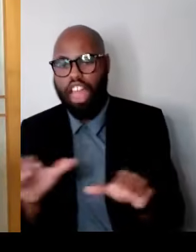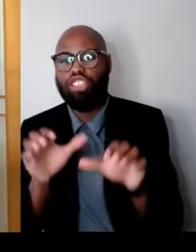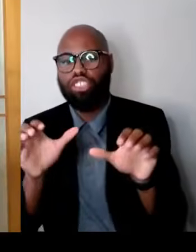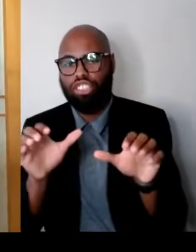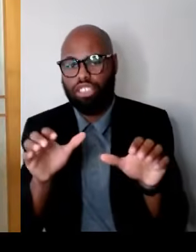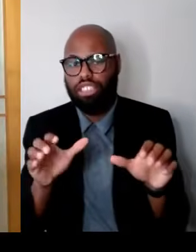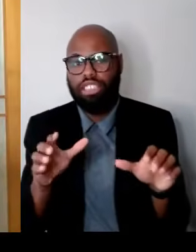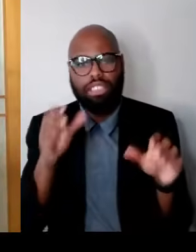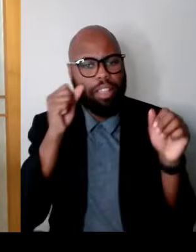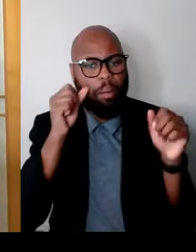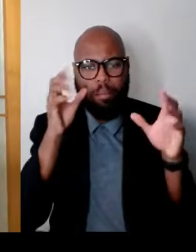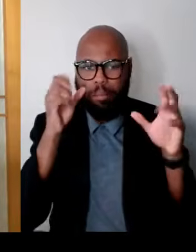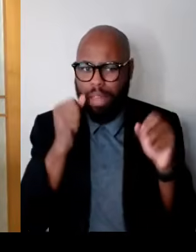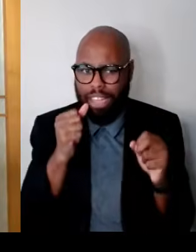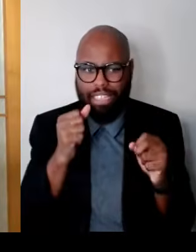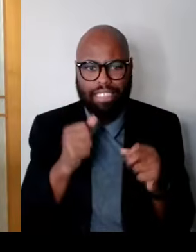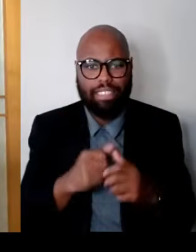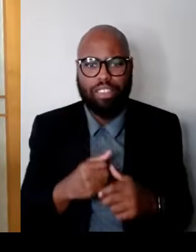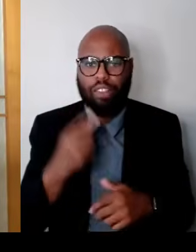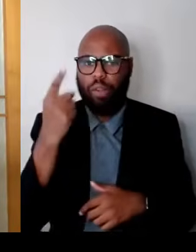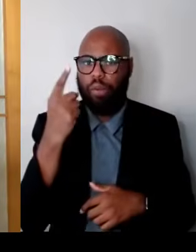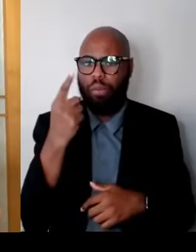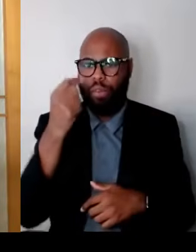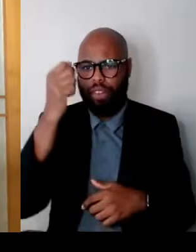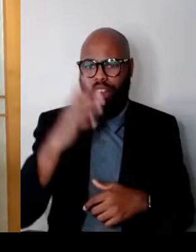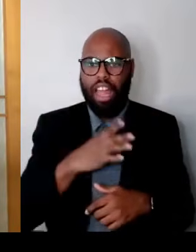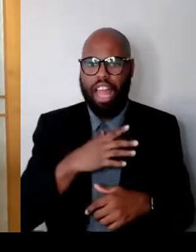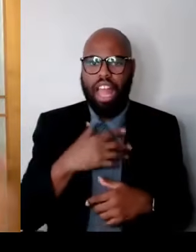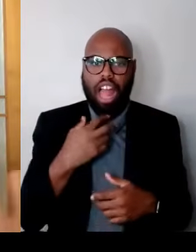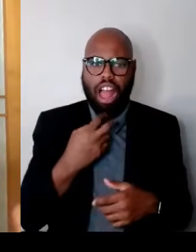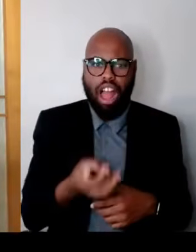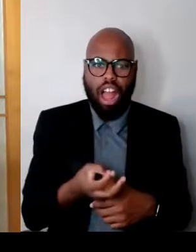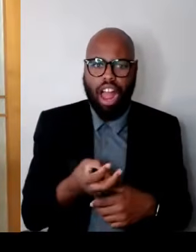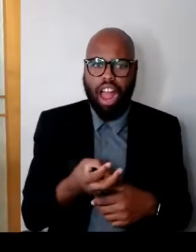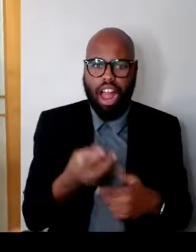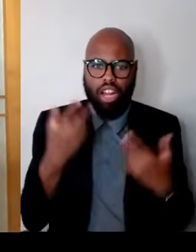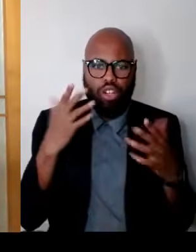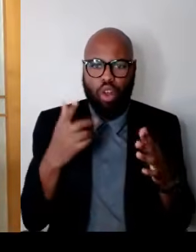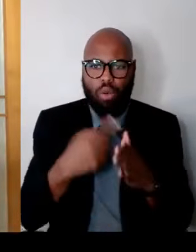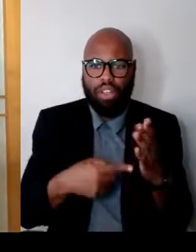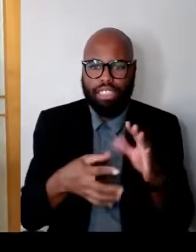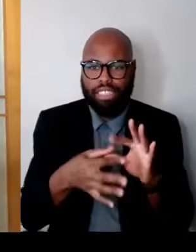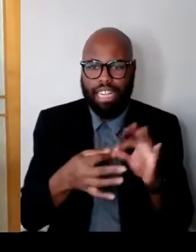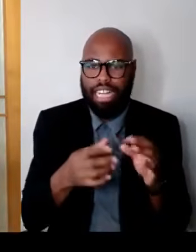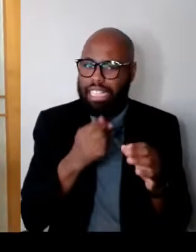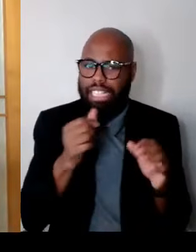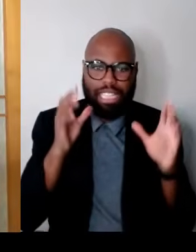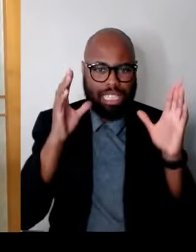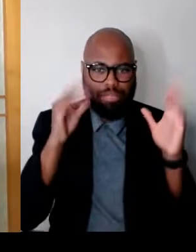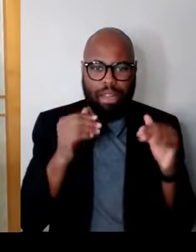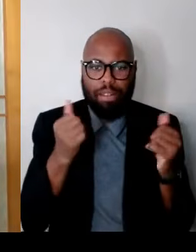We had one of the guys. He was a speechless. He didn't know what to say because he didn't expect so many people showing up outside the detention center.